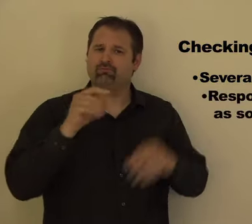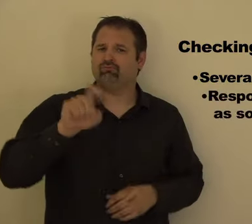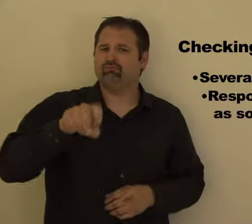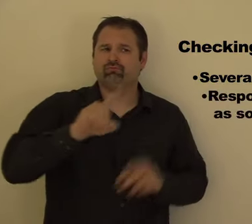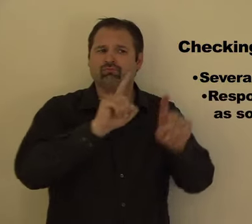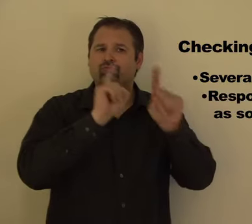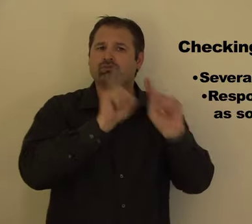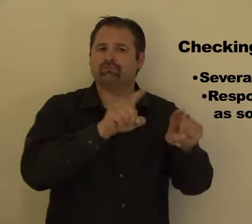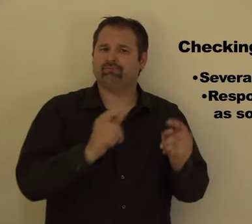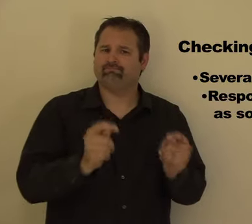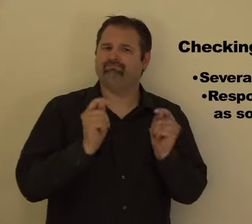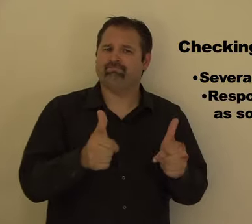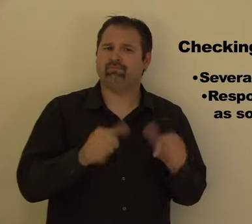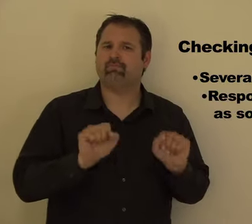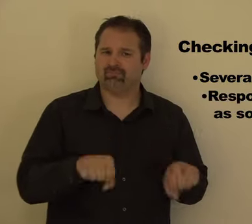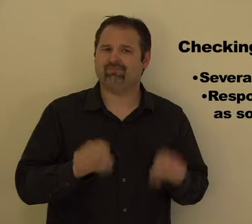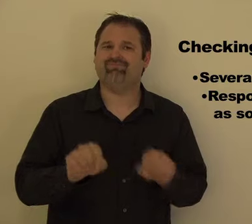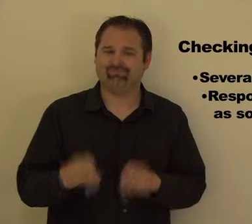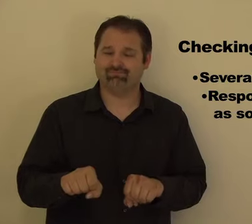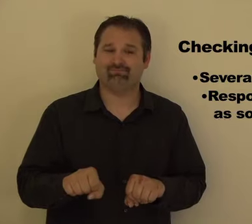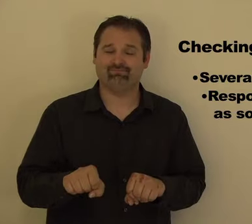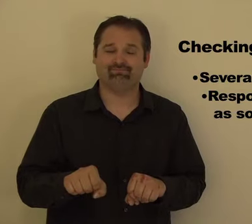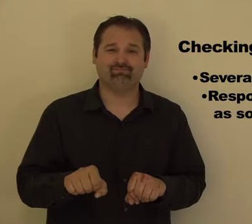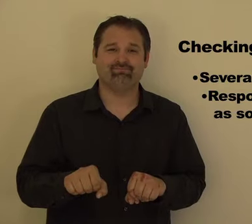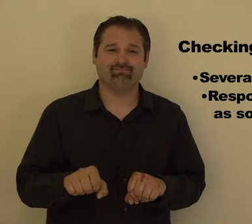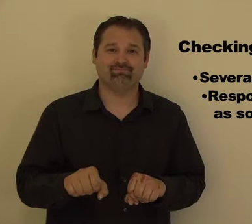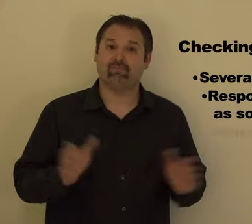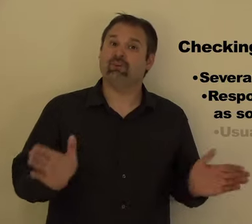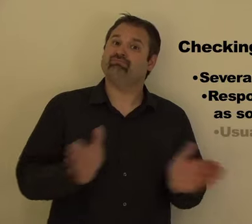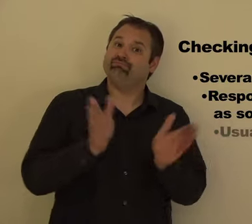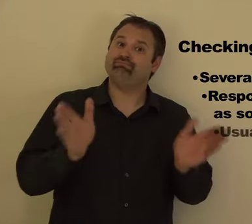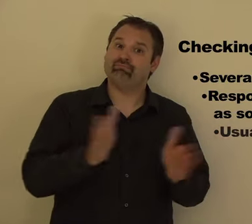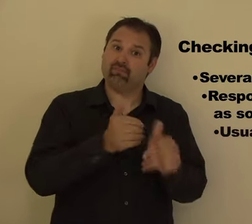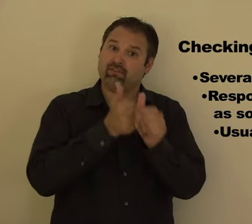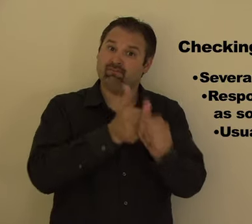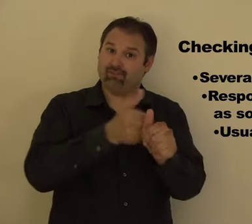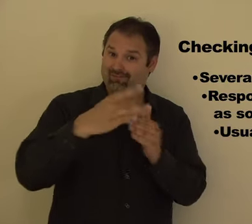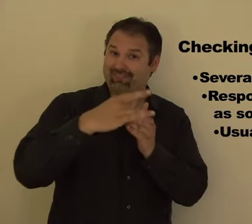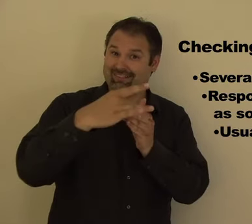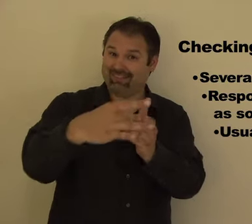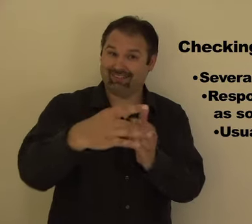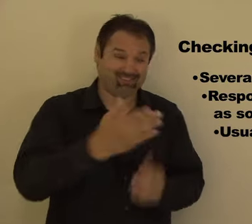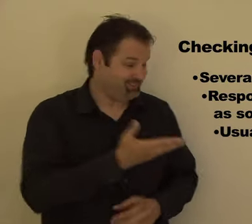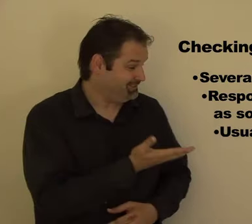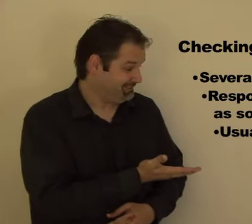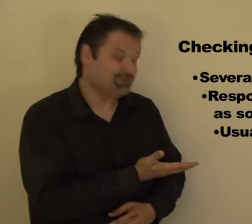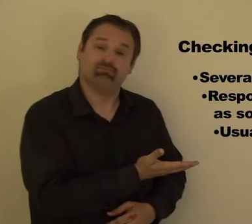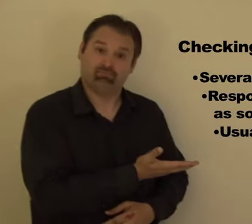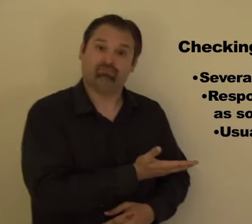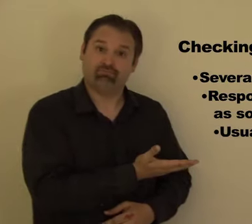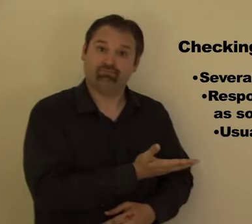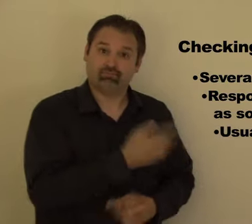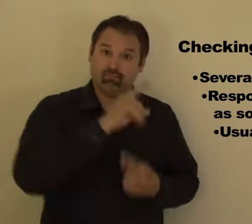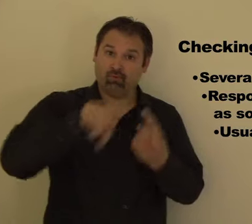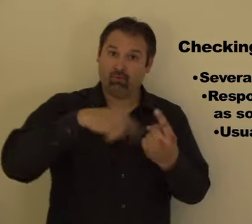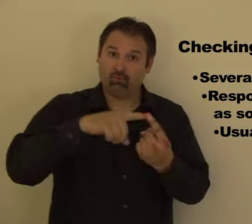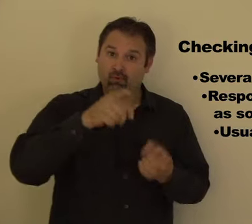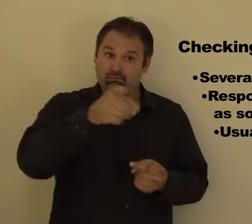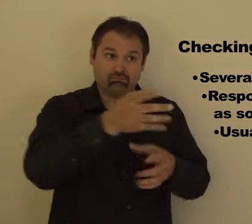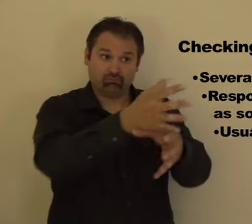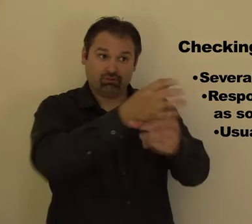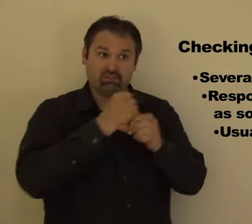As a guide, you should respond within one day of receiving the email message.